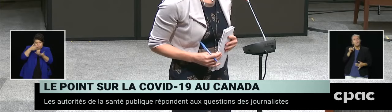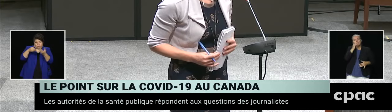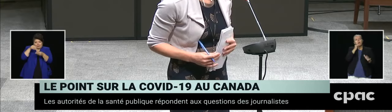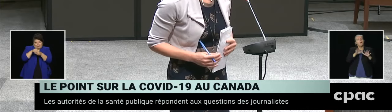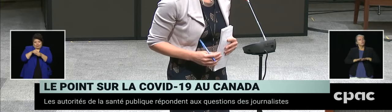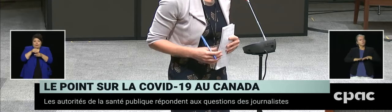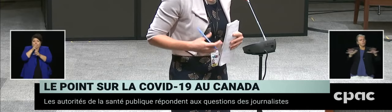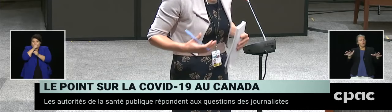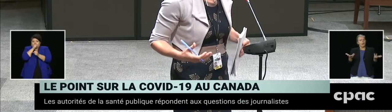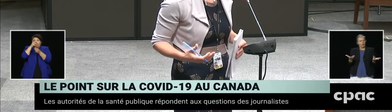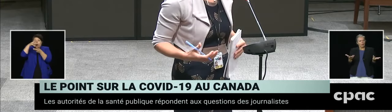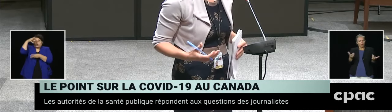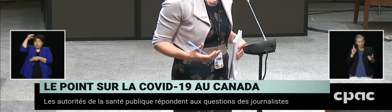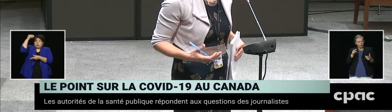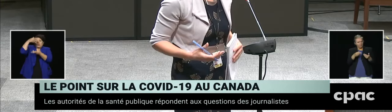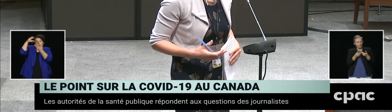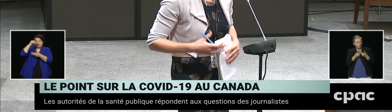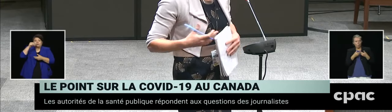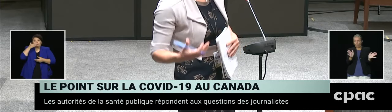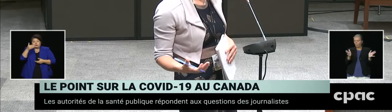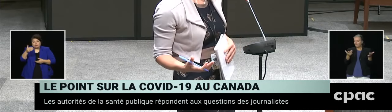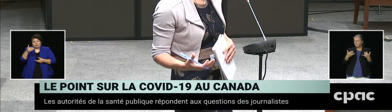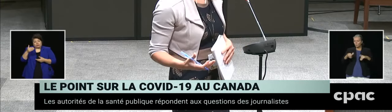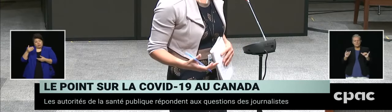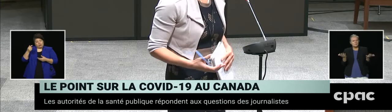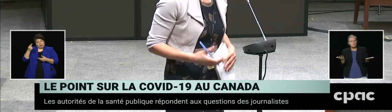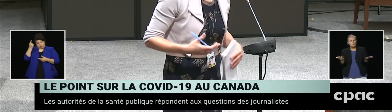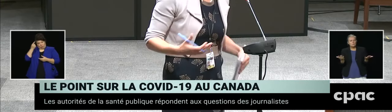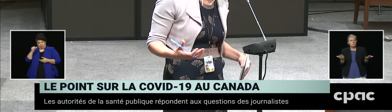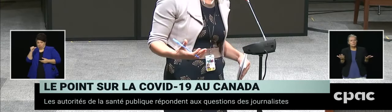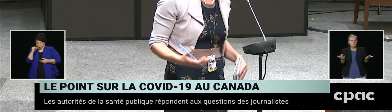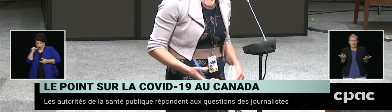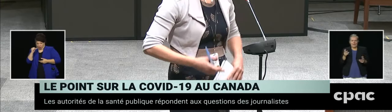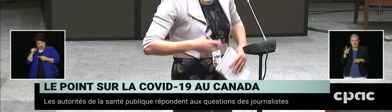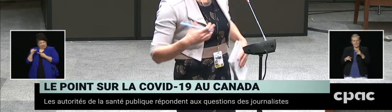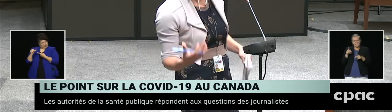GENERAL THEN?